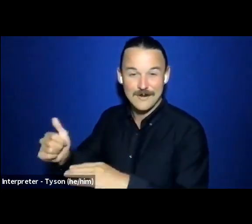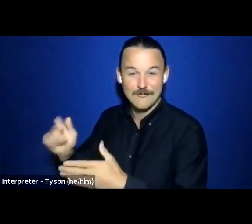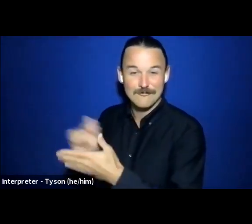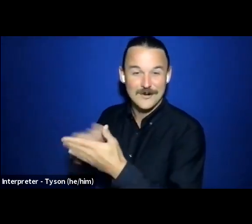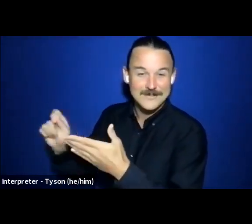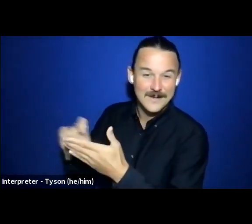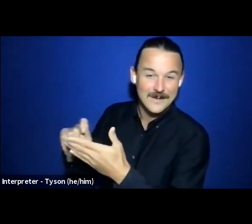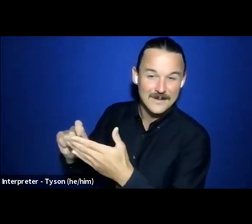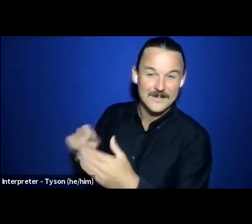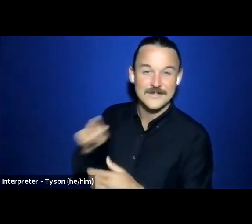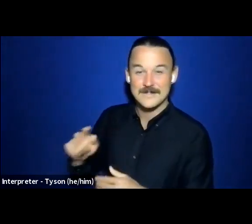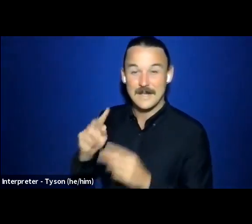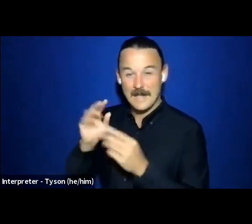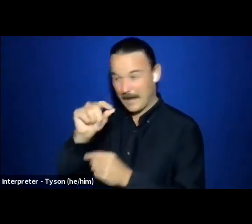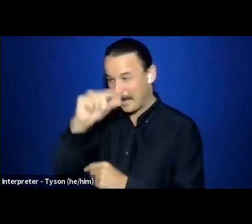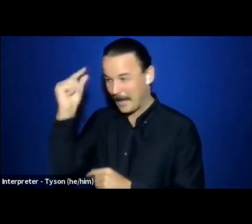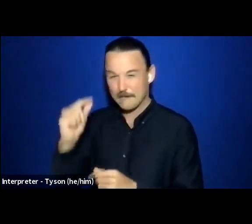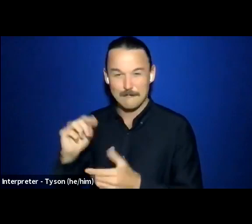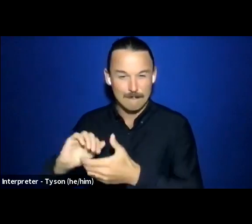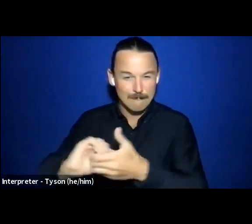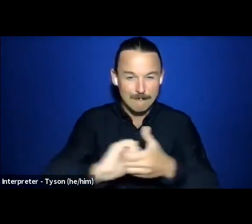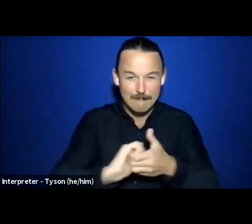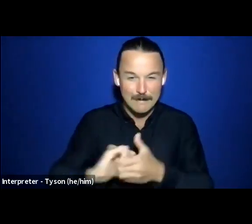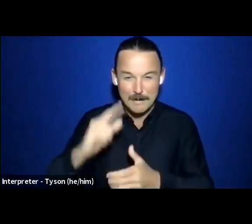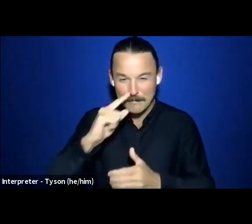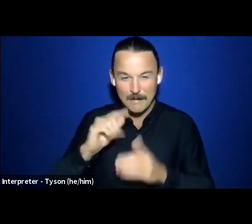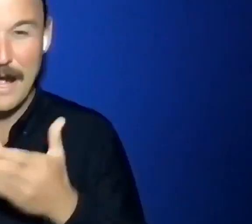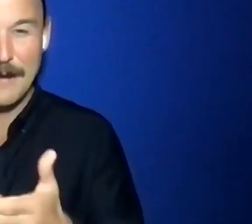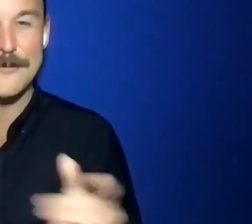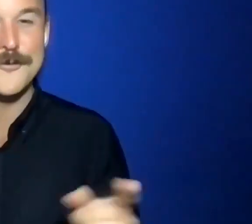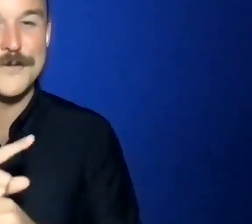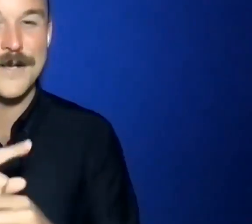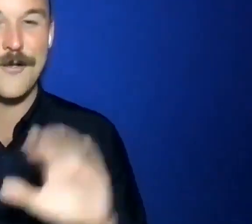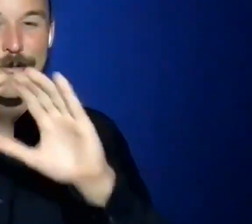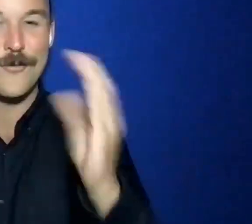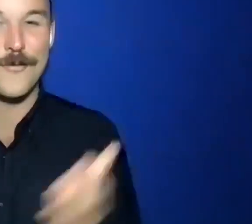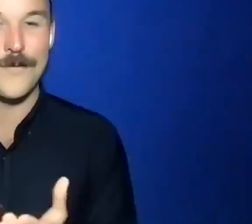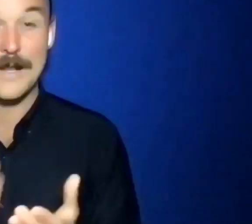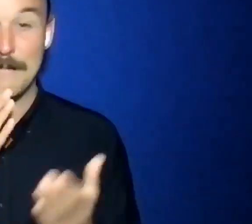and activist. arrive a writer. the world. Please well the world. Please welcome Miss Kyra